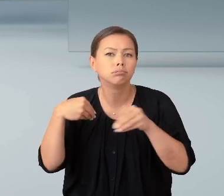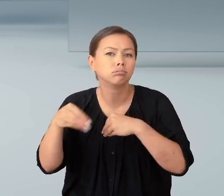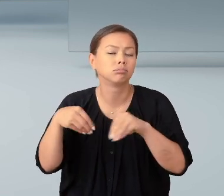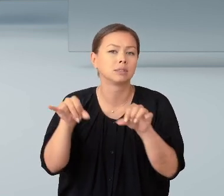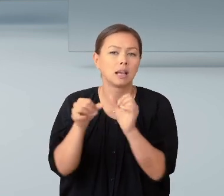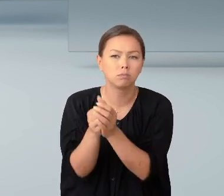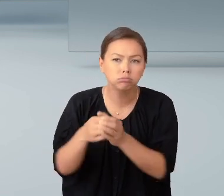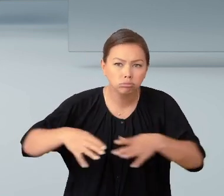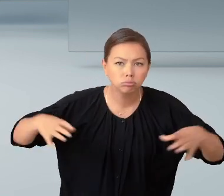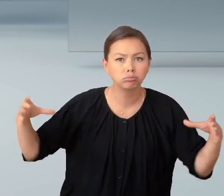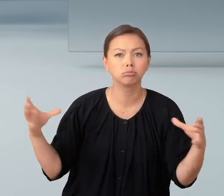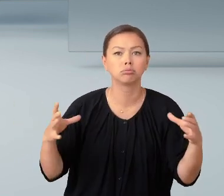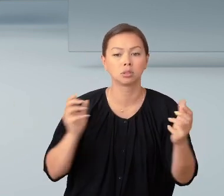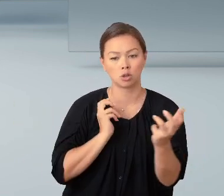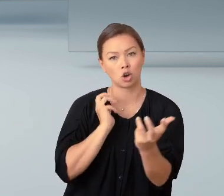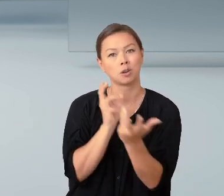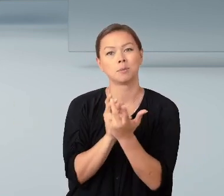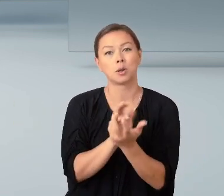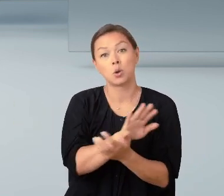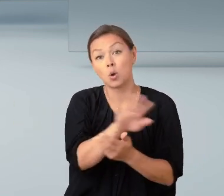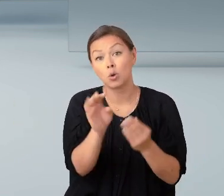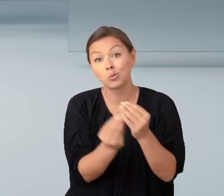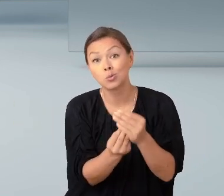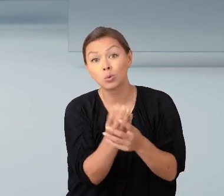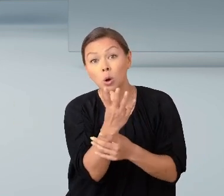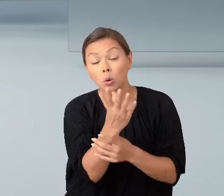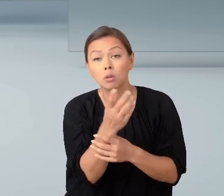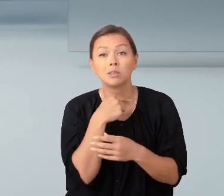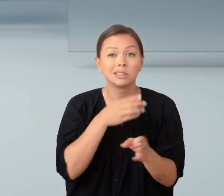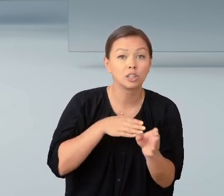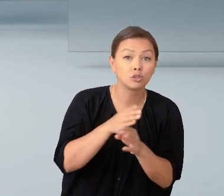innovation, and industry shifts. Add users when you need them,